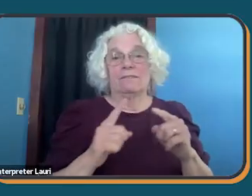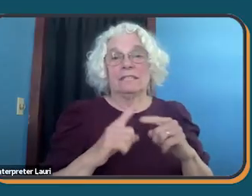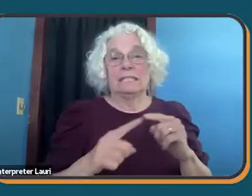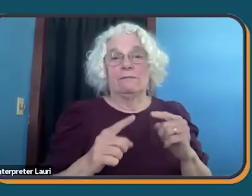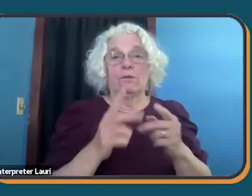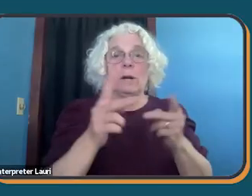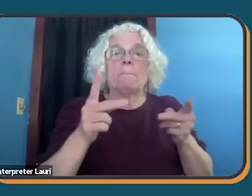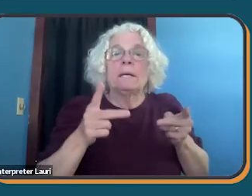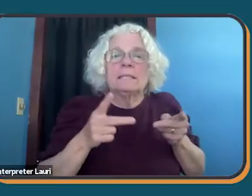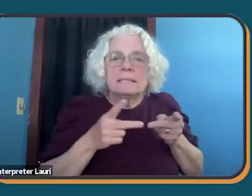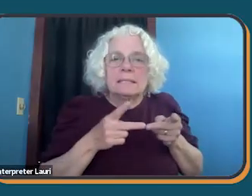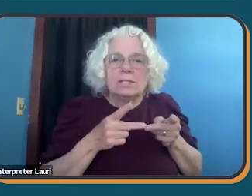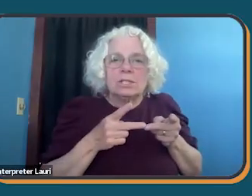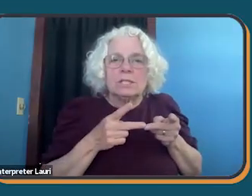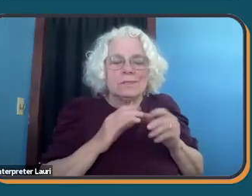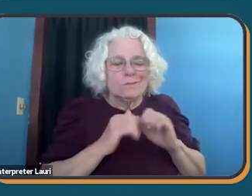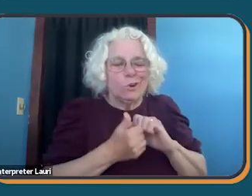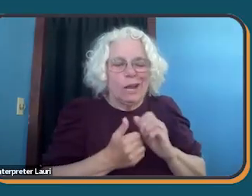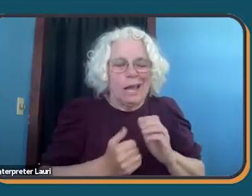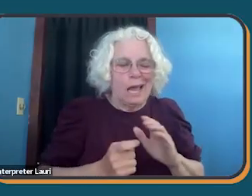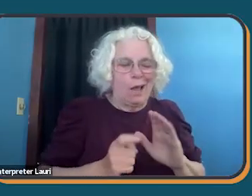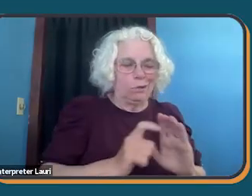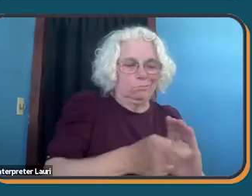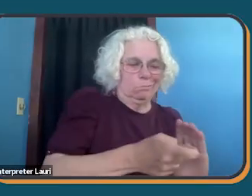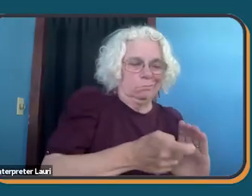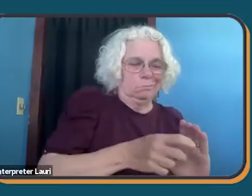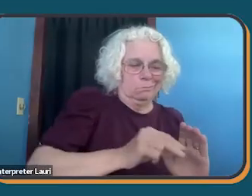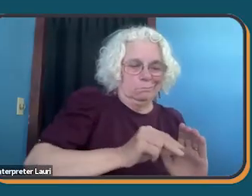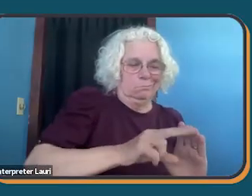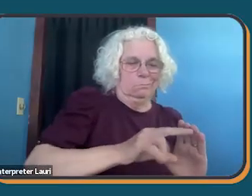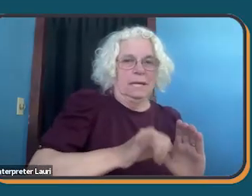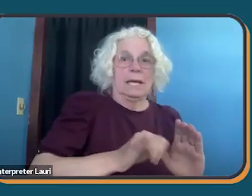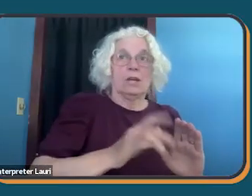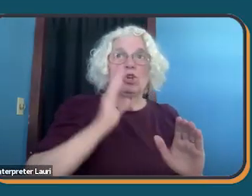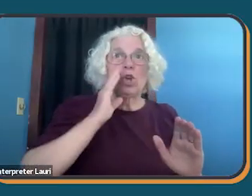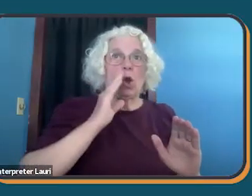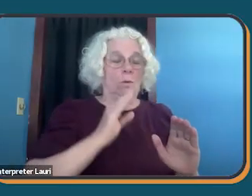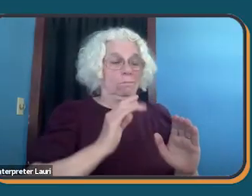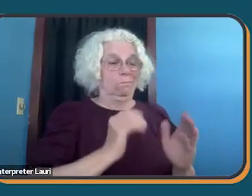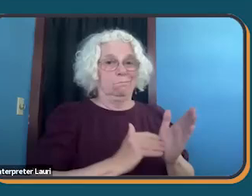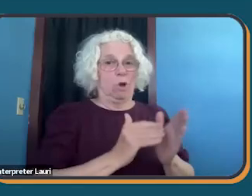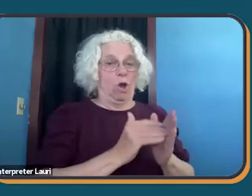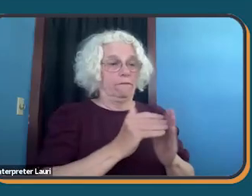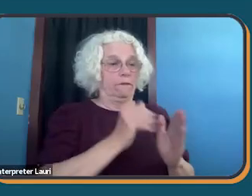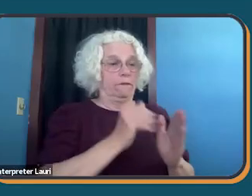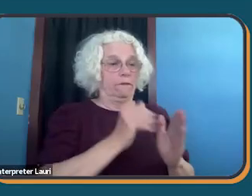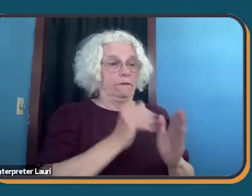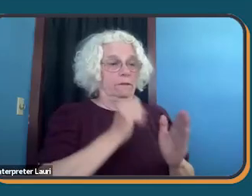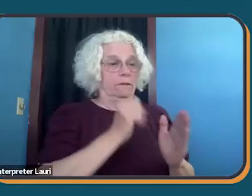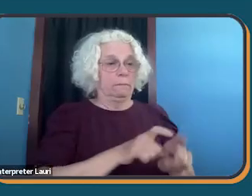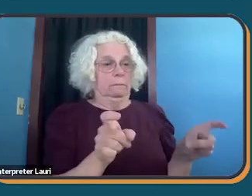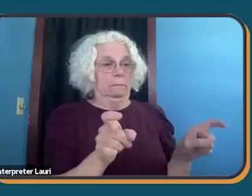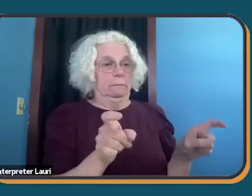or a multitude of positions that we can use to collect a specimen so although on the table and in the stirrups is the most